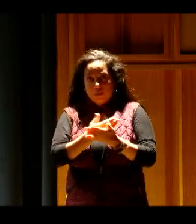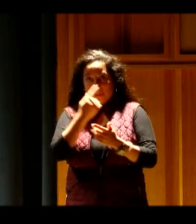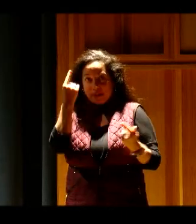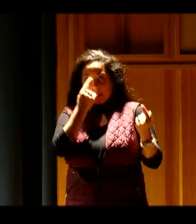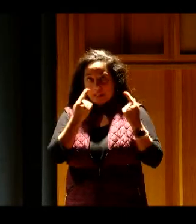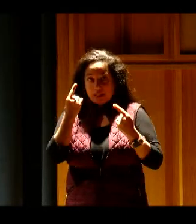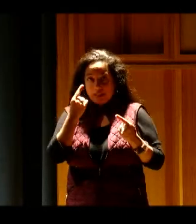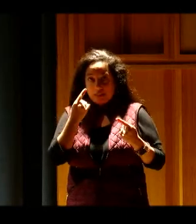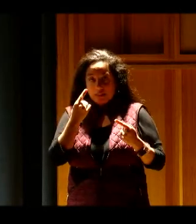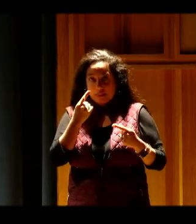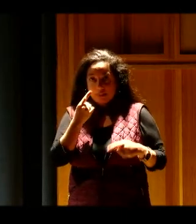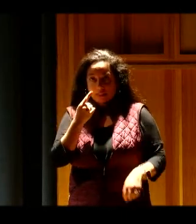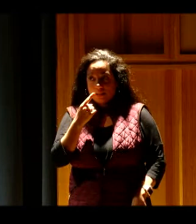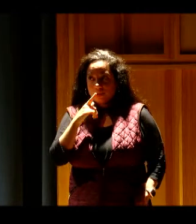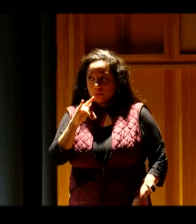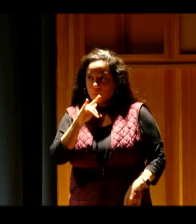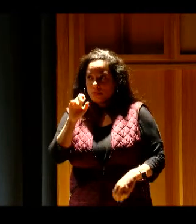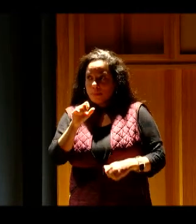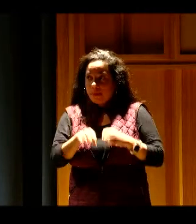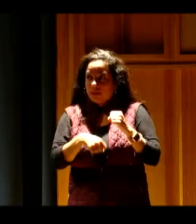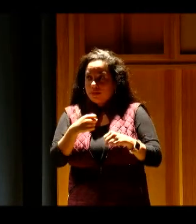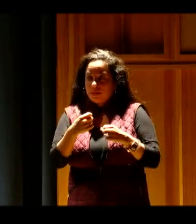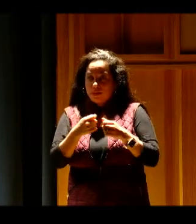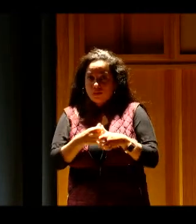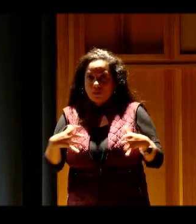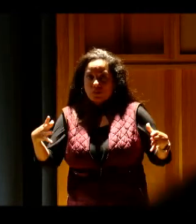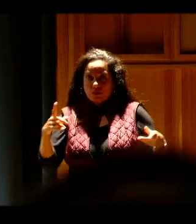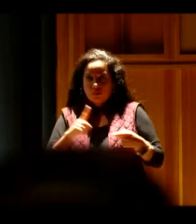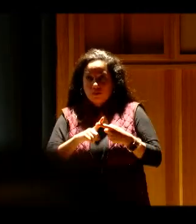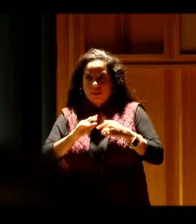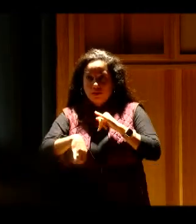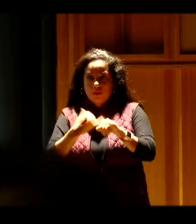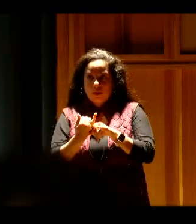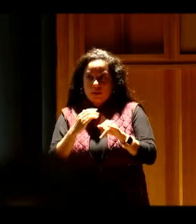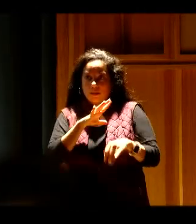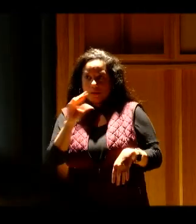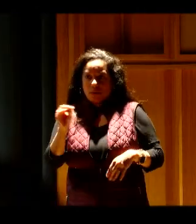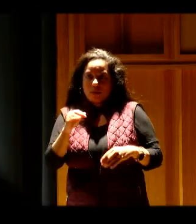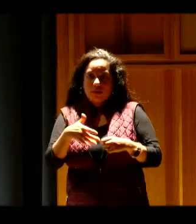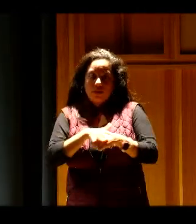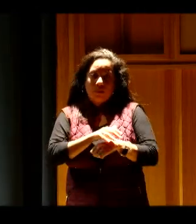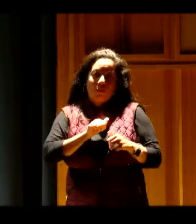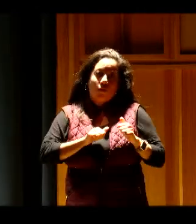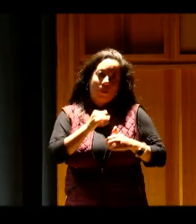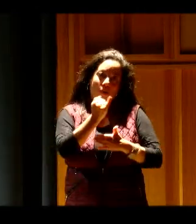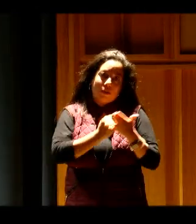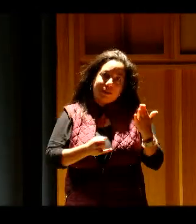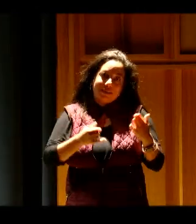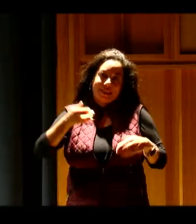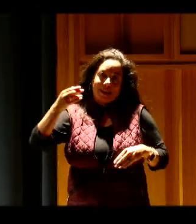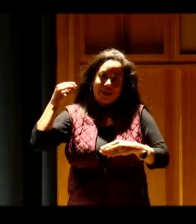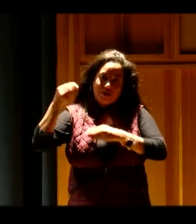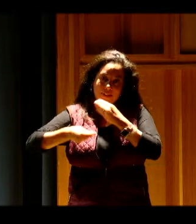and since then Julie's Bicycle has grown into an international company covering performing arts, heritage, visual arts, and communities.